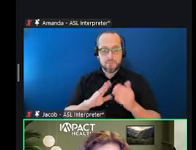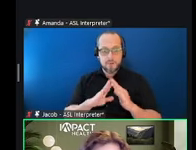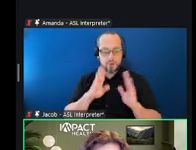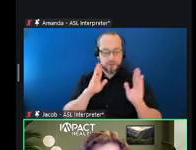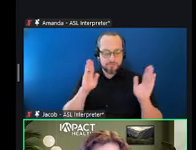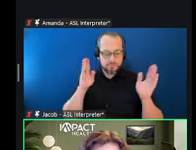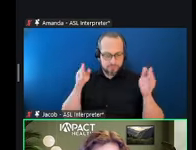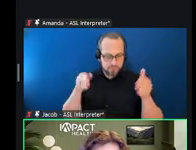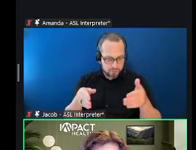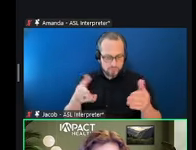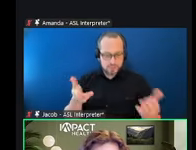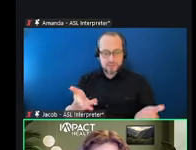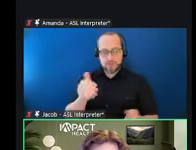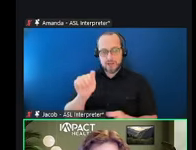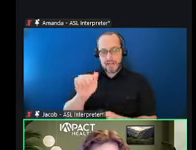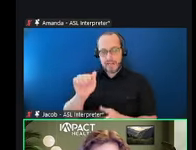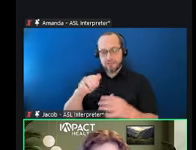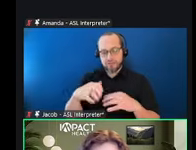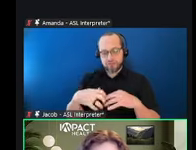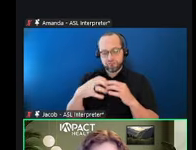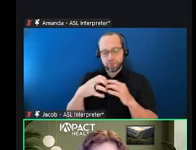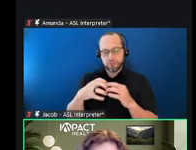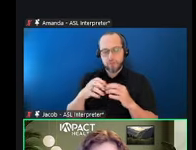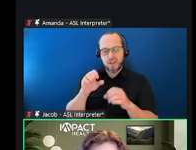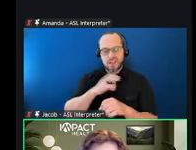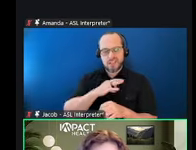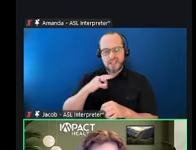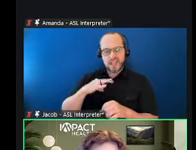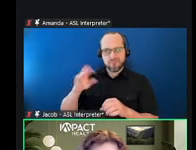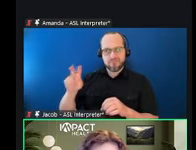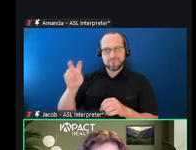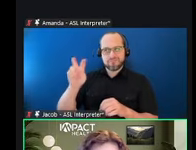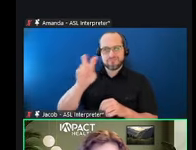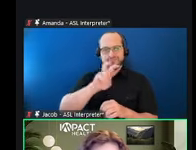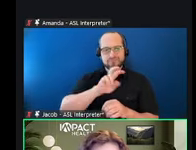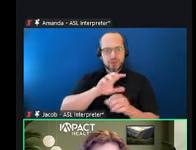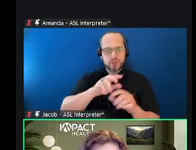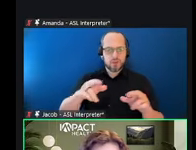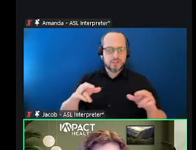in Asheville but have staff across the region. And it's always our goal to make sure that we